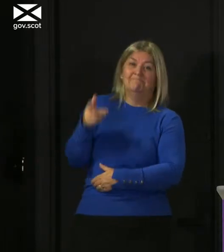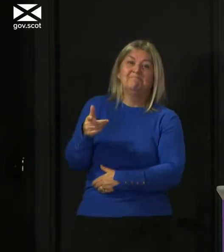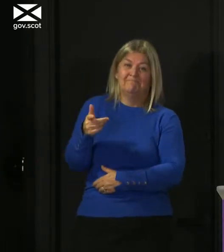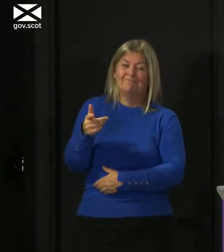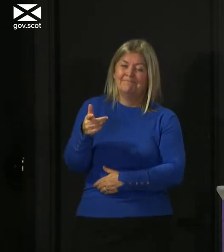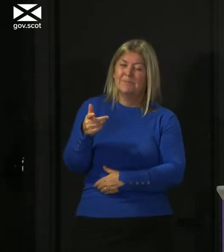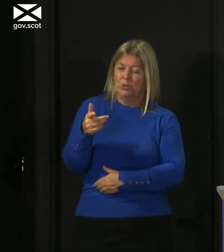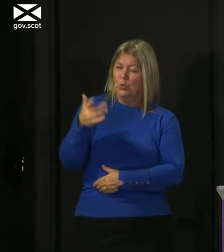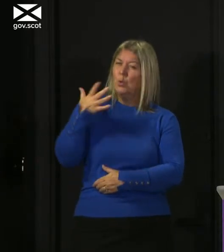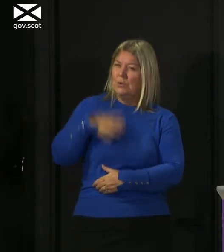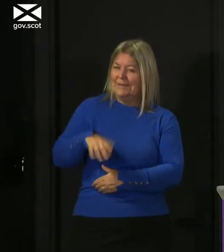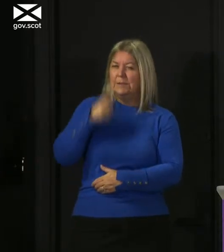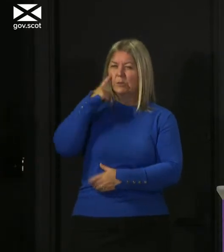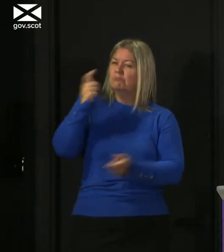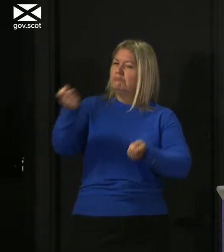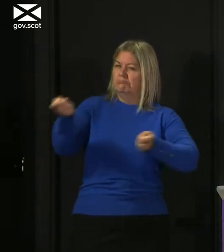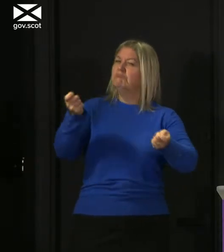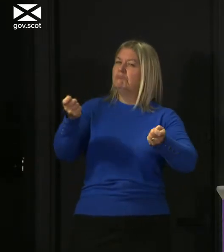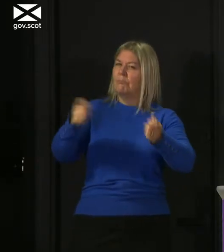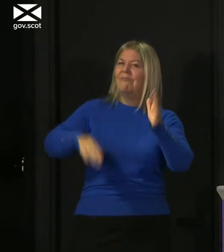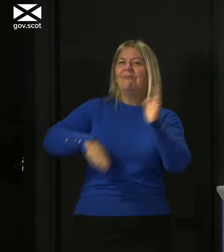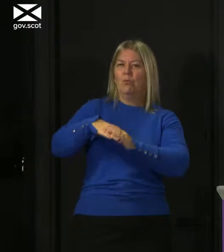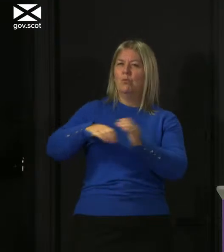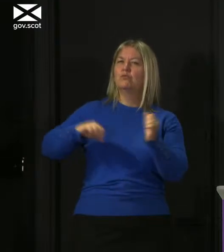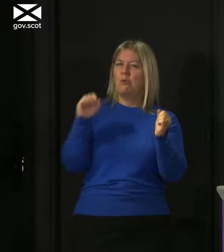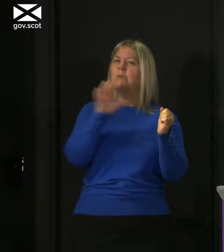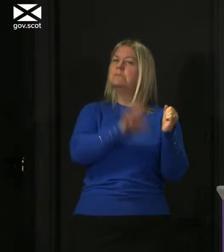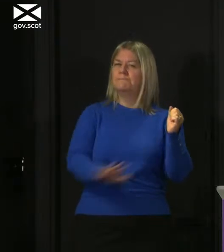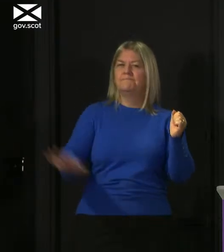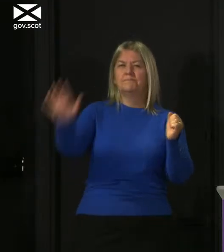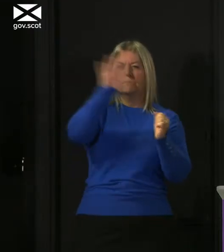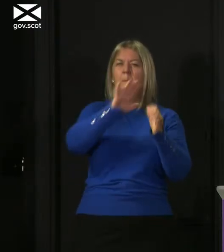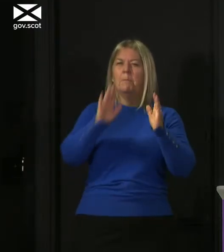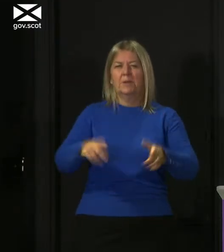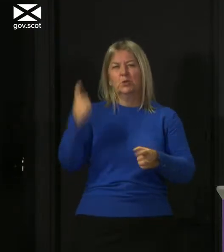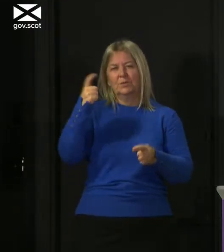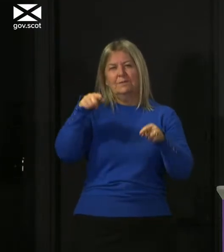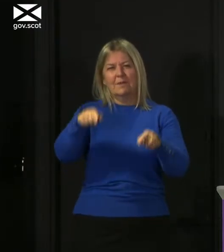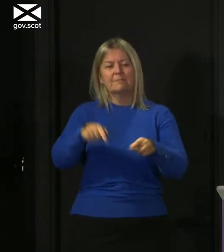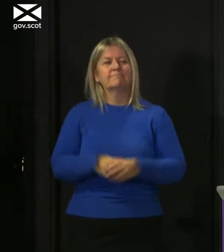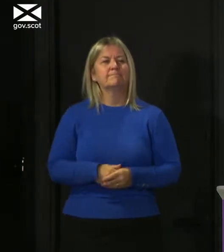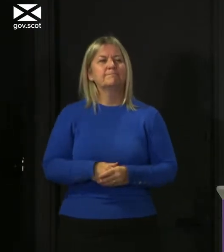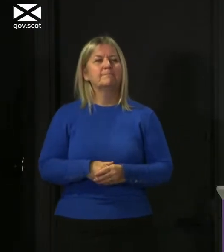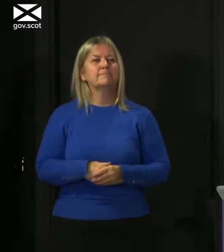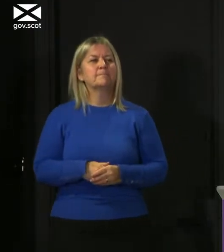be. All of these things have to be considered. Peter McMahon from ITV Border?